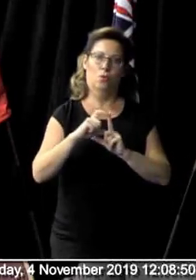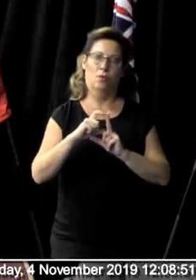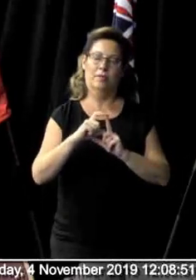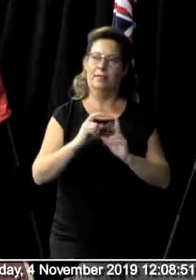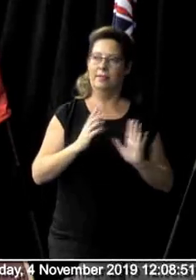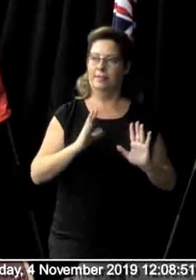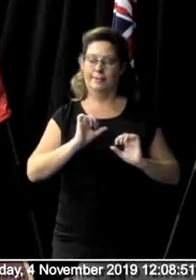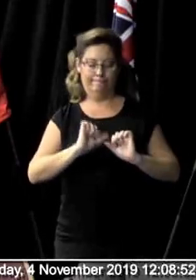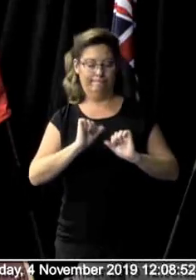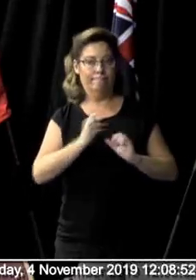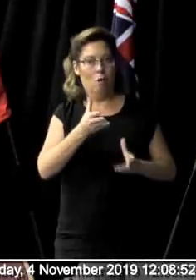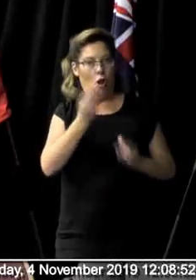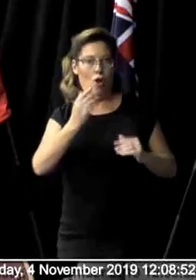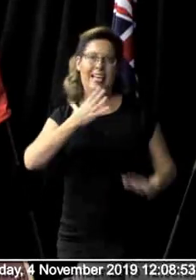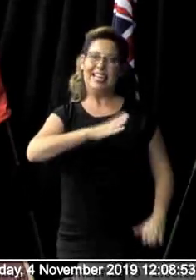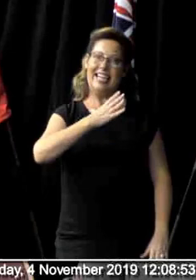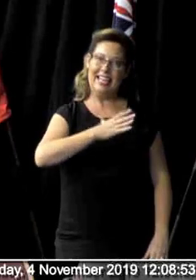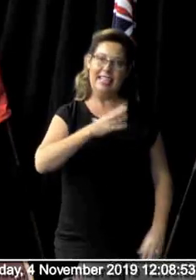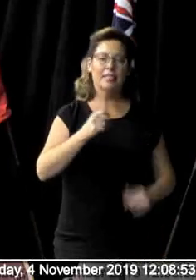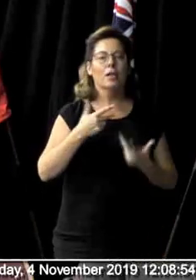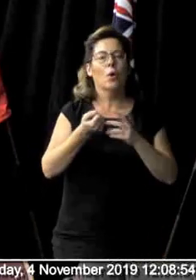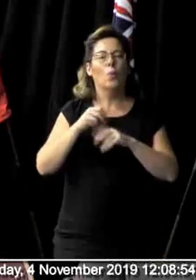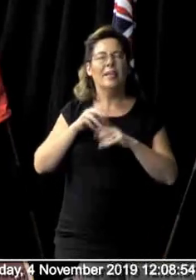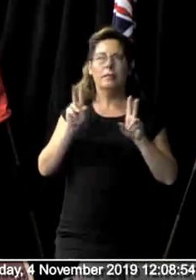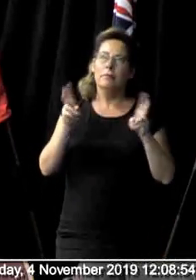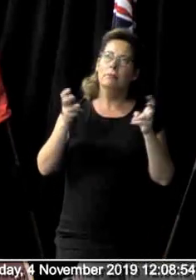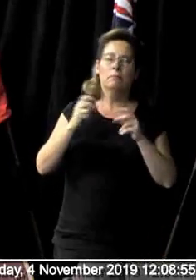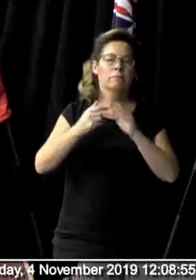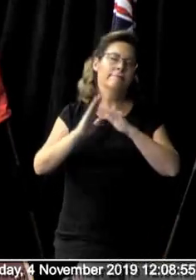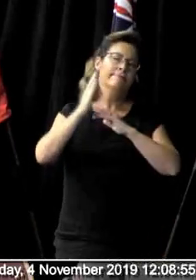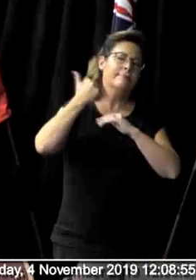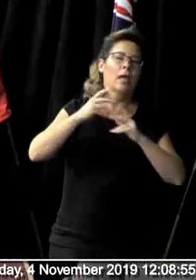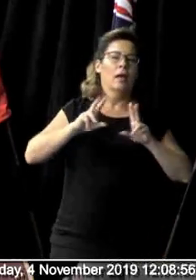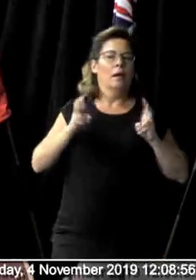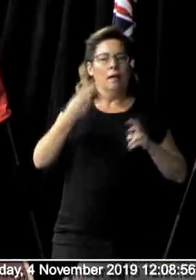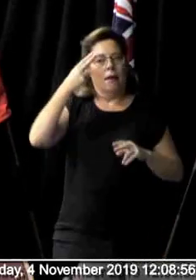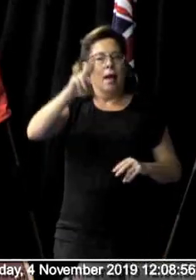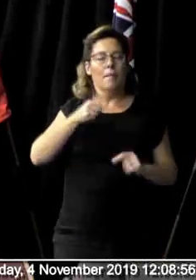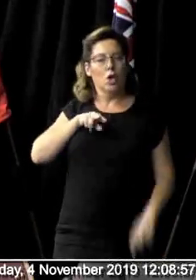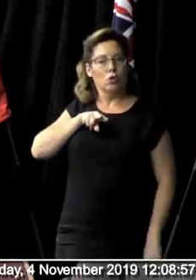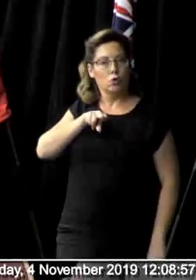We did do what’s called a dual enrolment back then, so three days at the primary